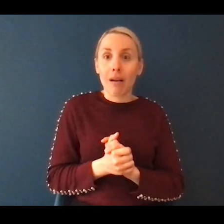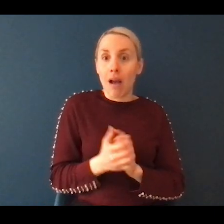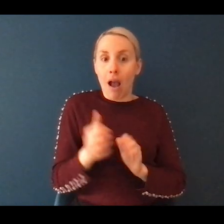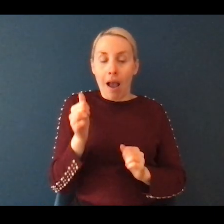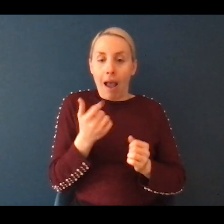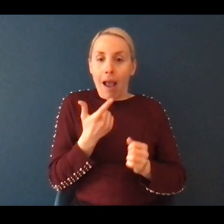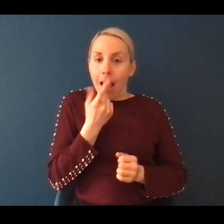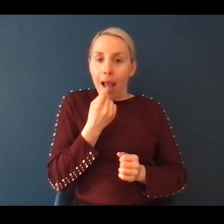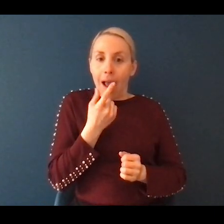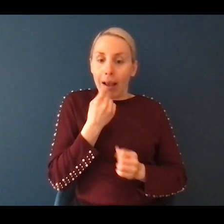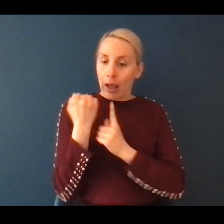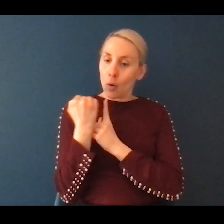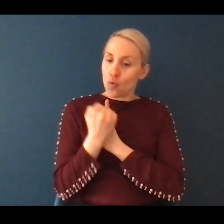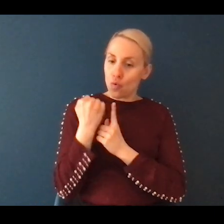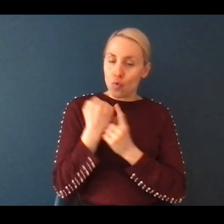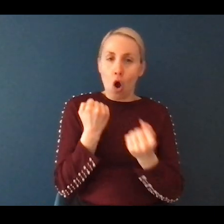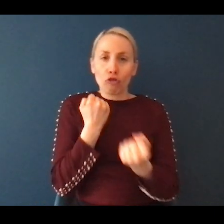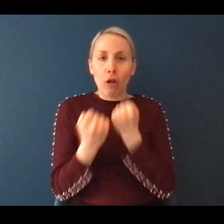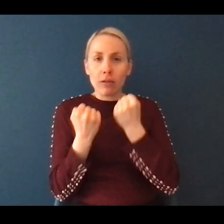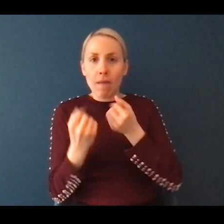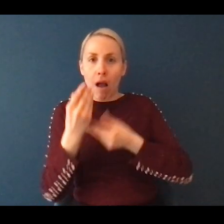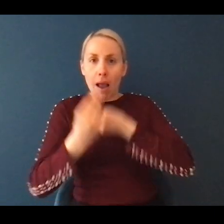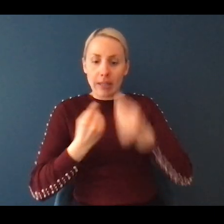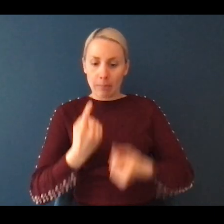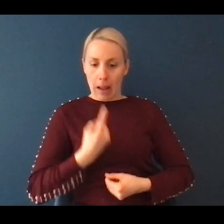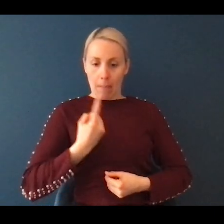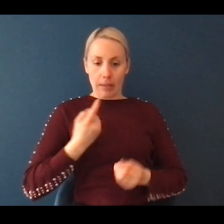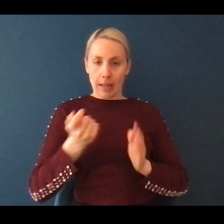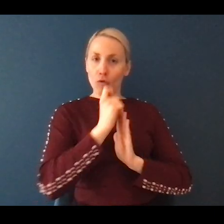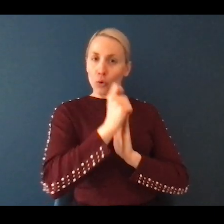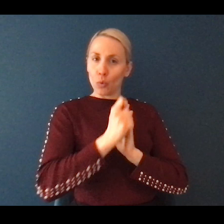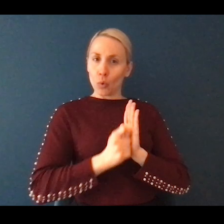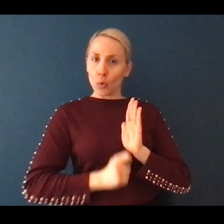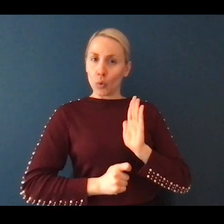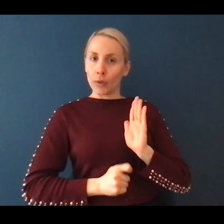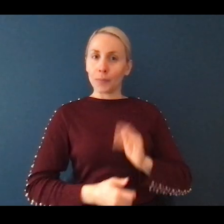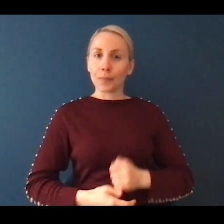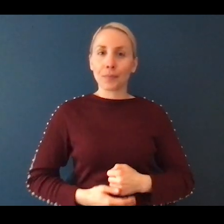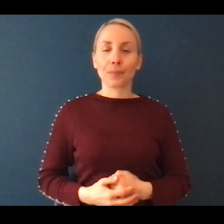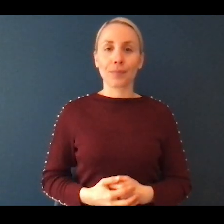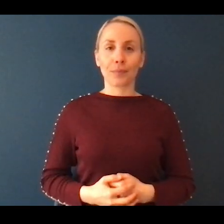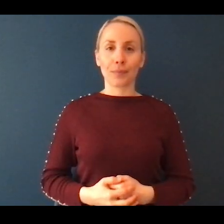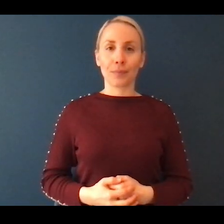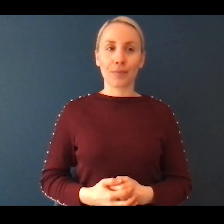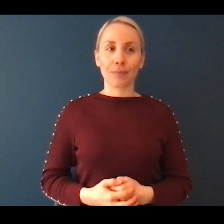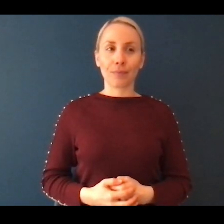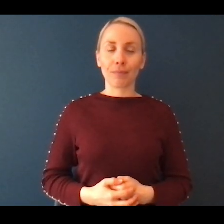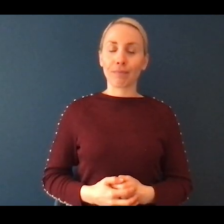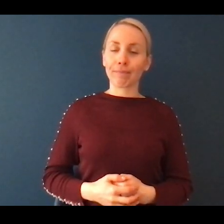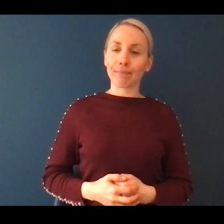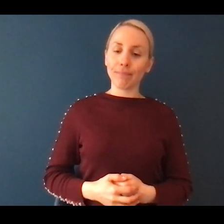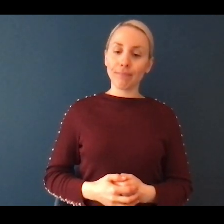way that could potentially give me the award. did you feel that you learned anything through